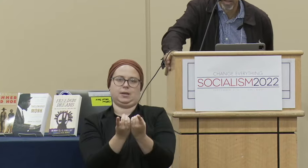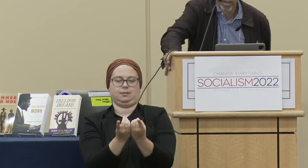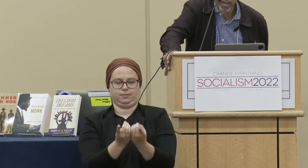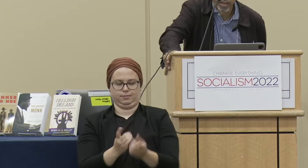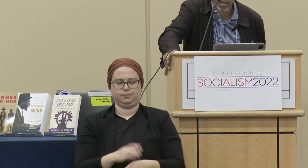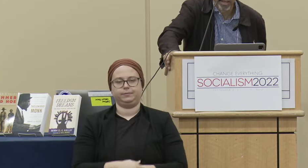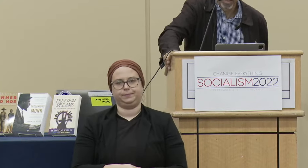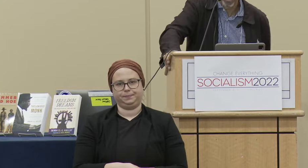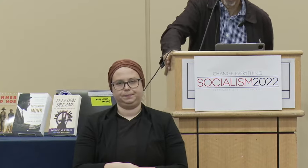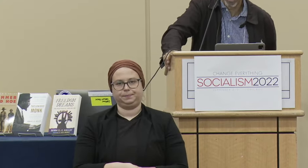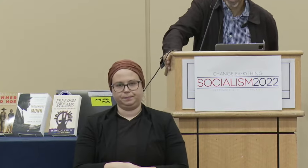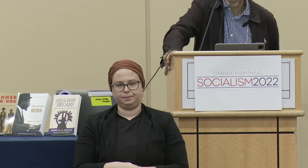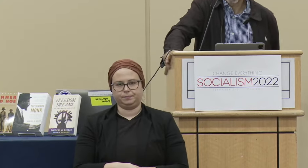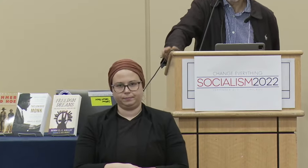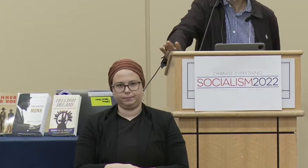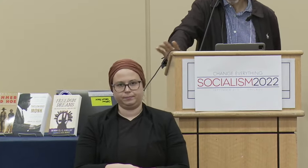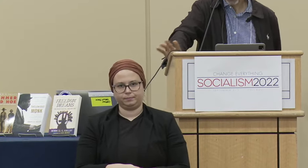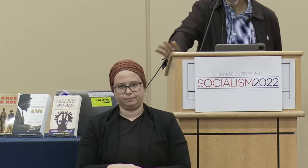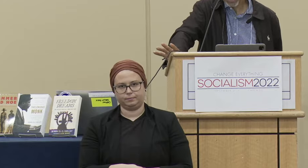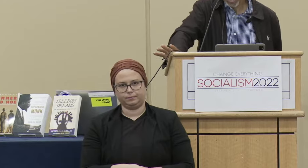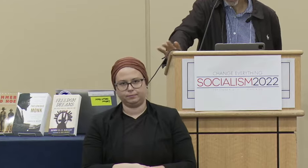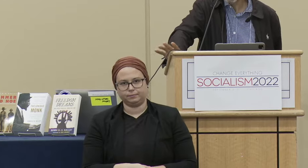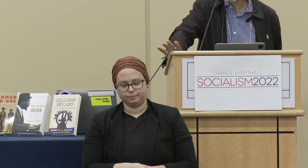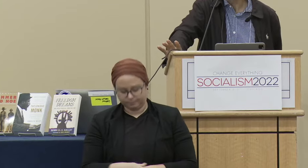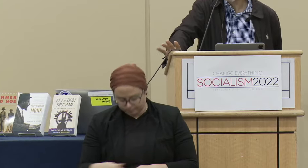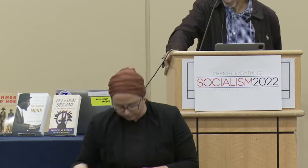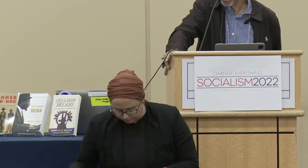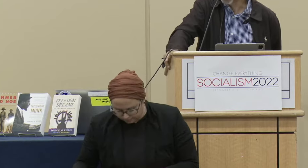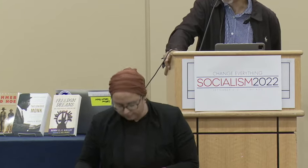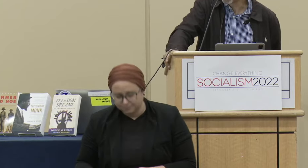oldest most violent gang in the country called the Chicago